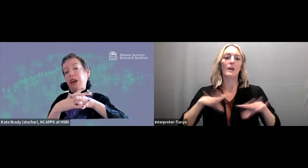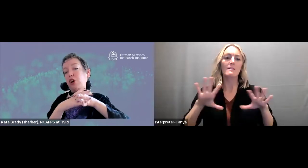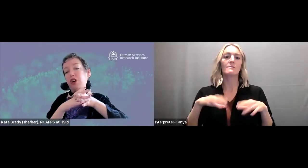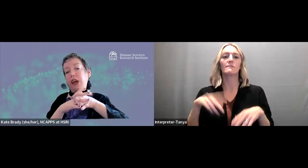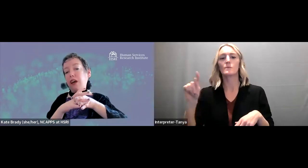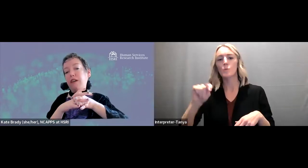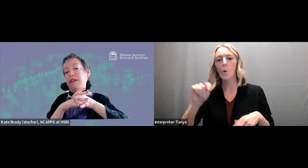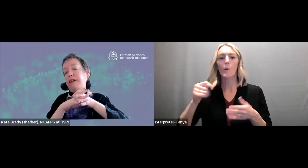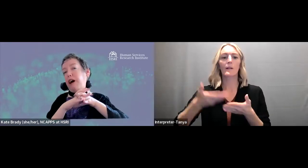toileting, cooking.